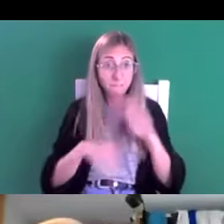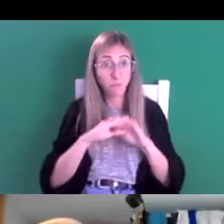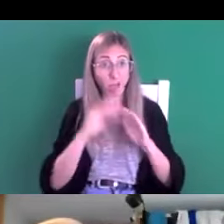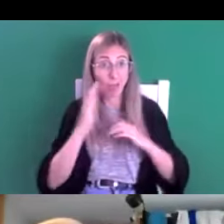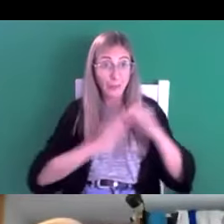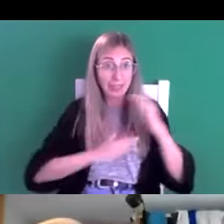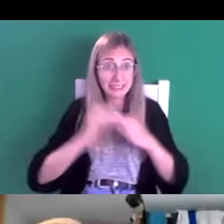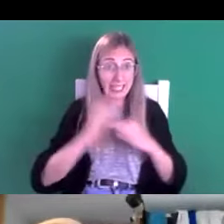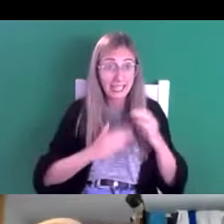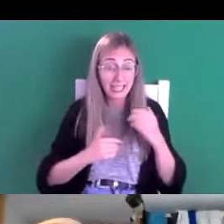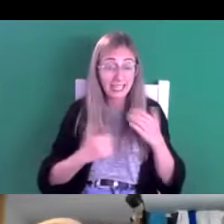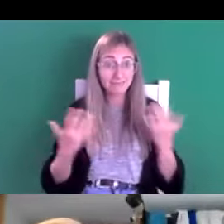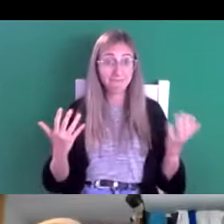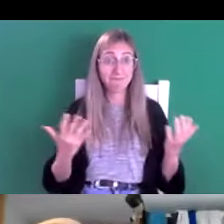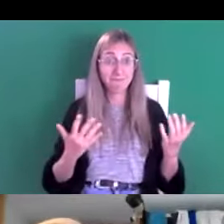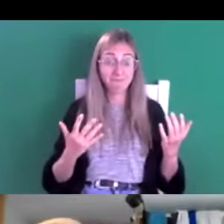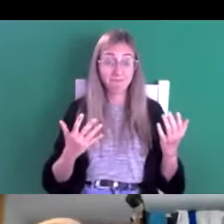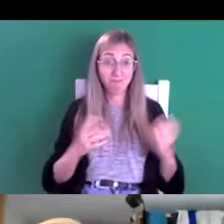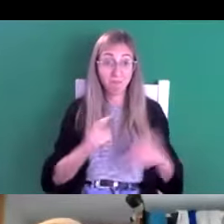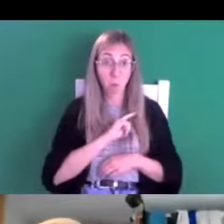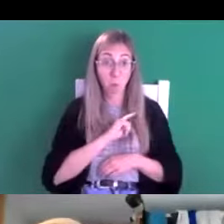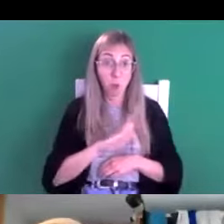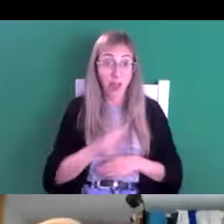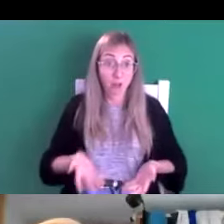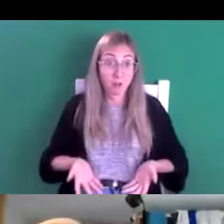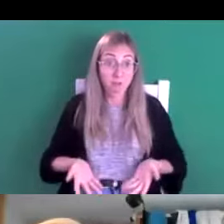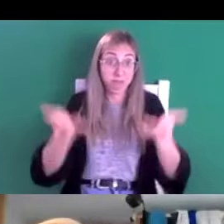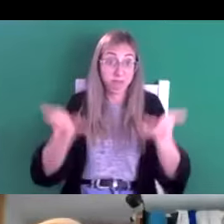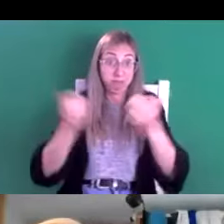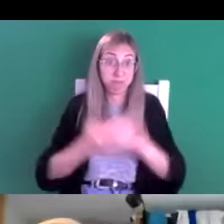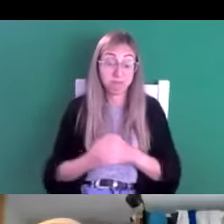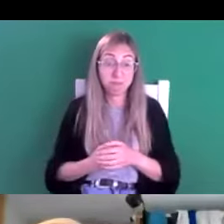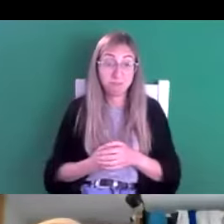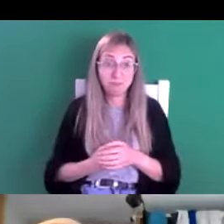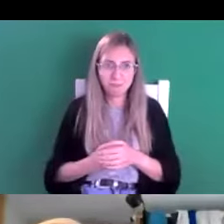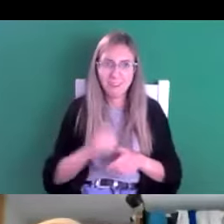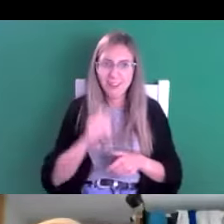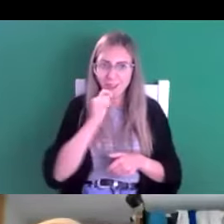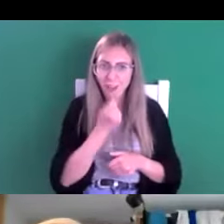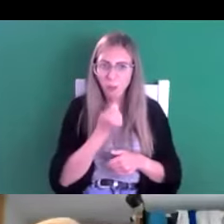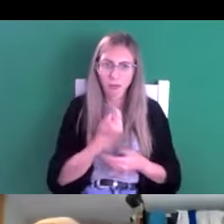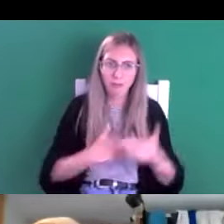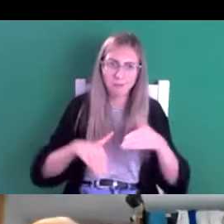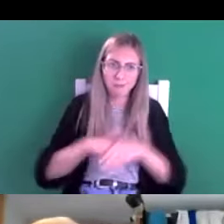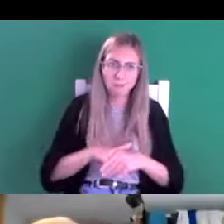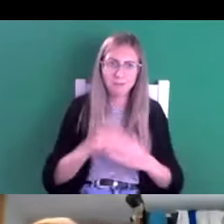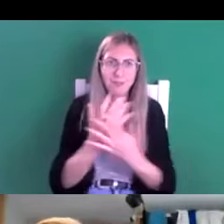i can't see why not but that would probably take quite a few people so that would be an interesting intervention